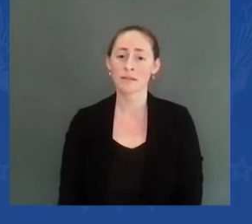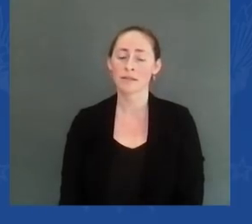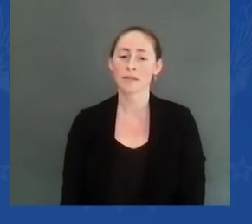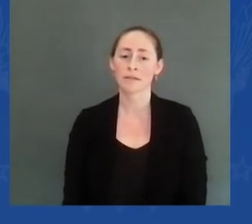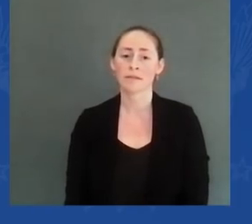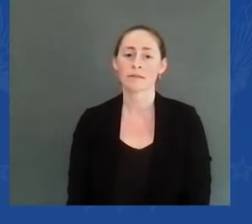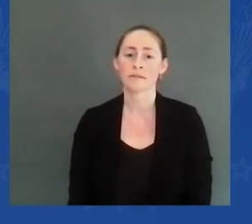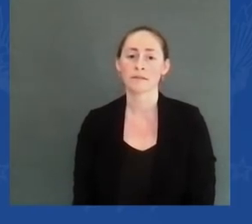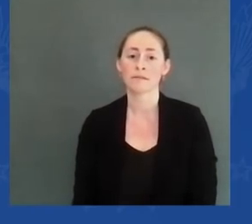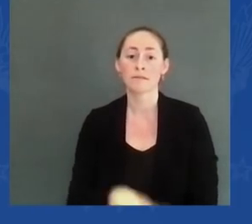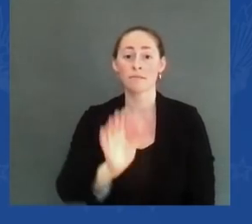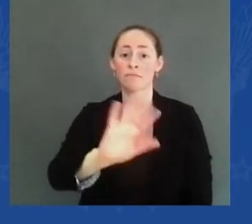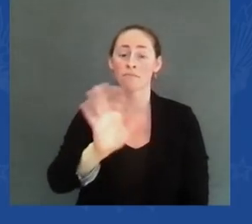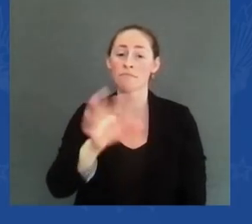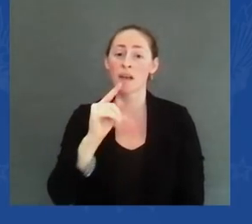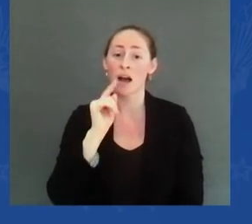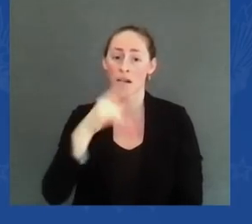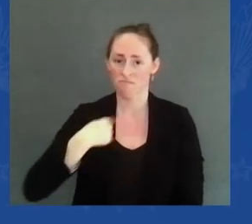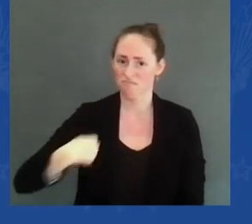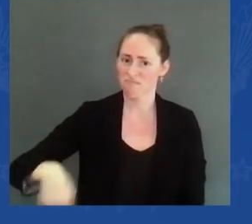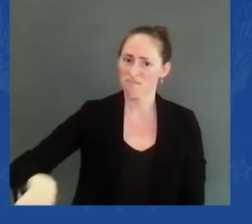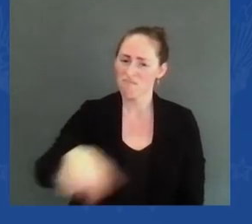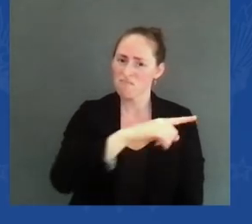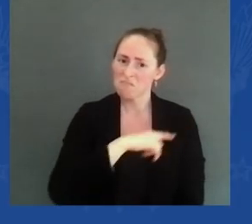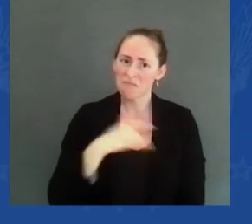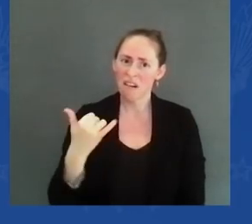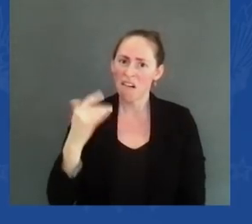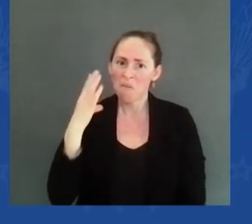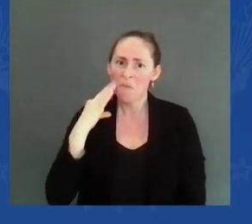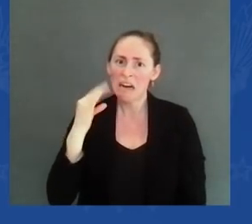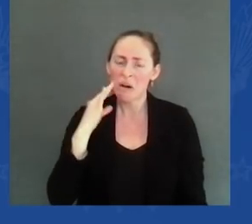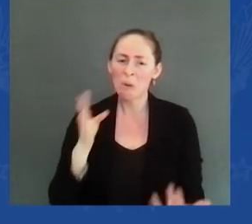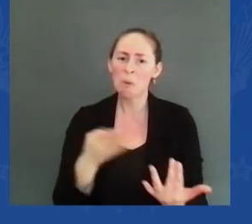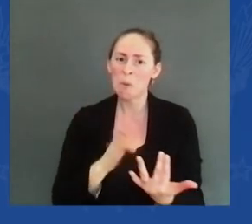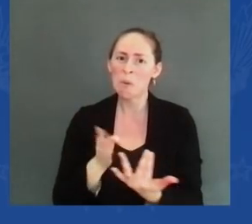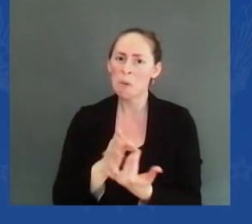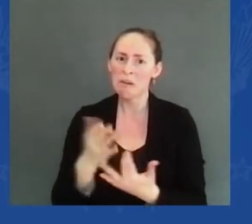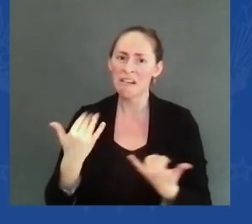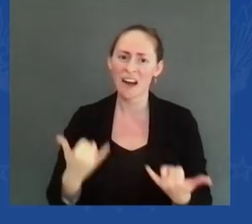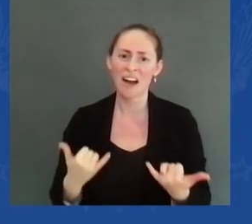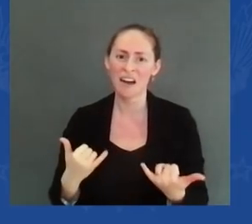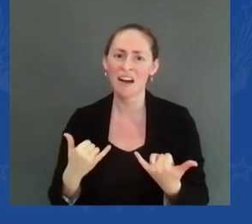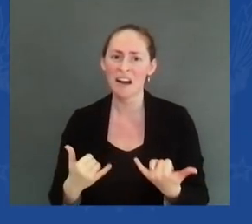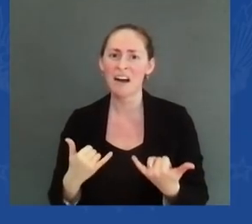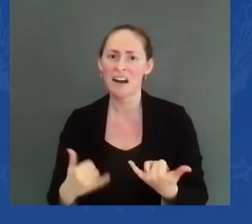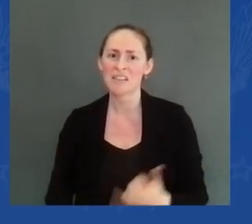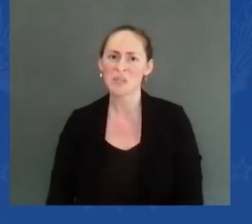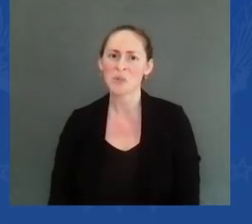fewer fires in the West warrants helping people in this alley make sure they're not flooded.